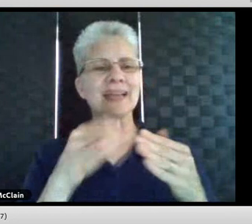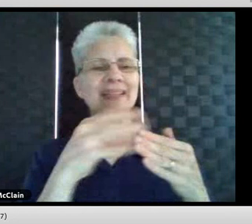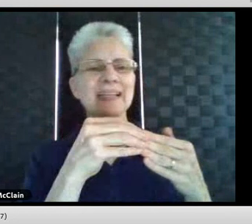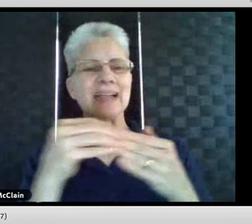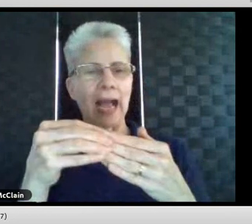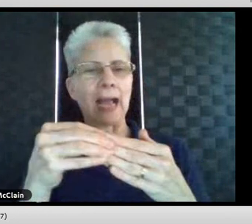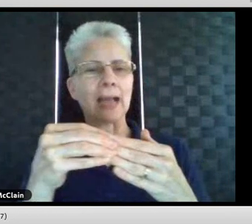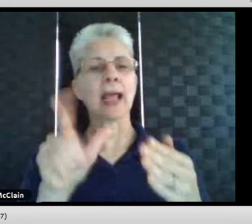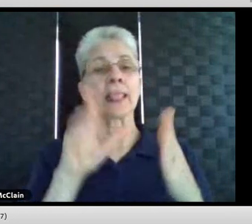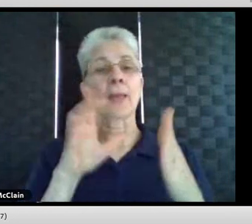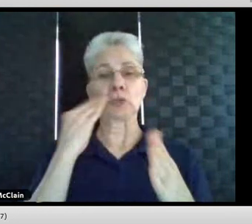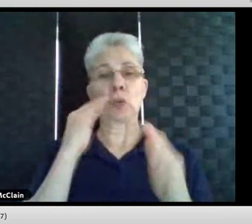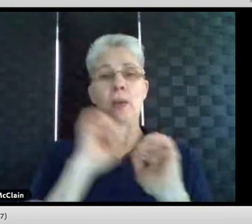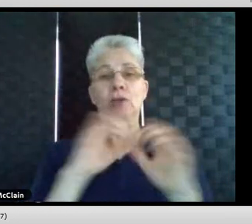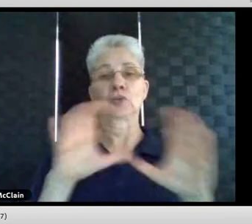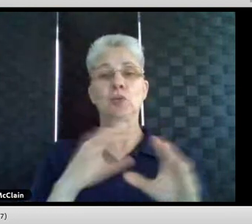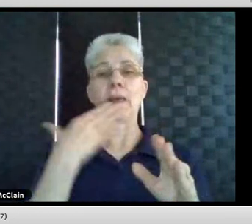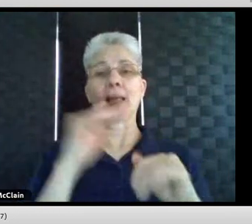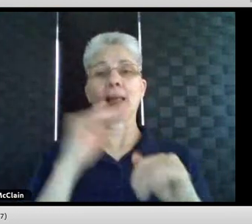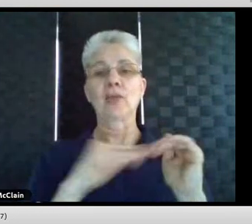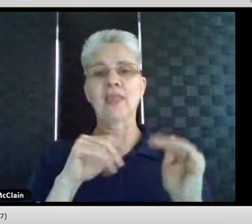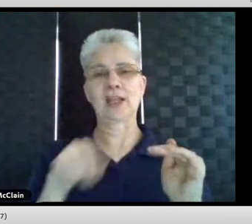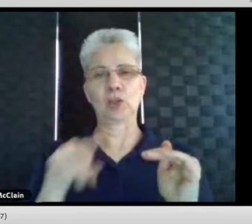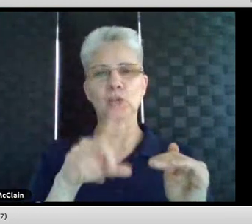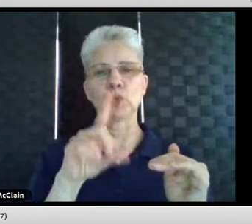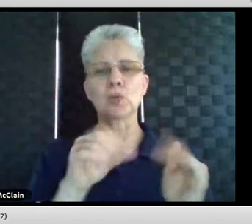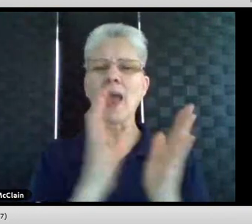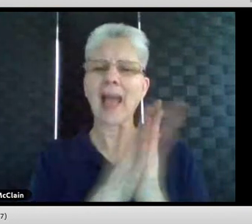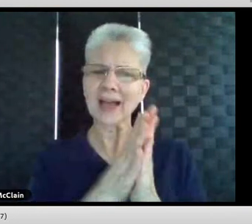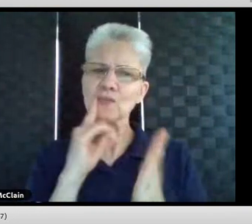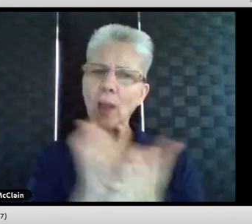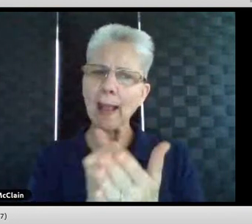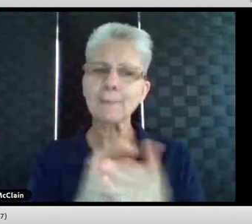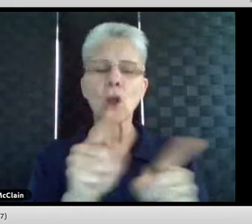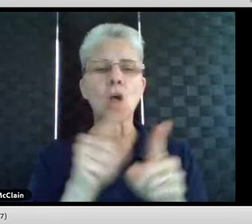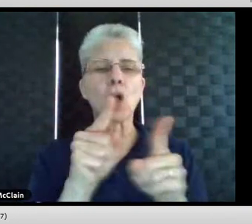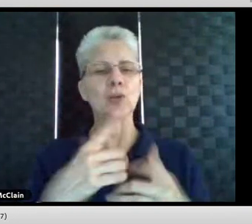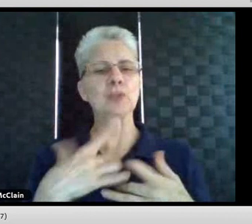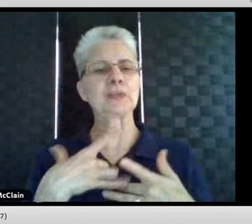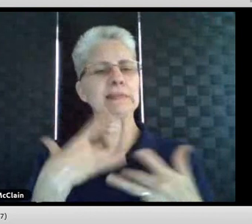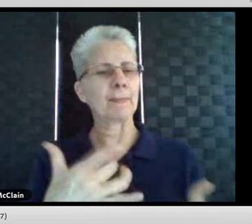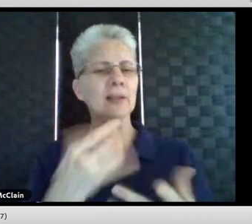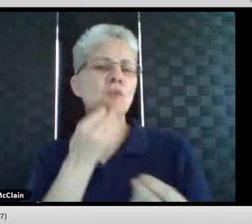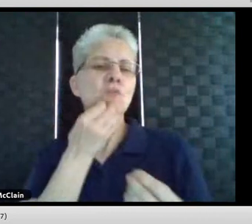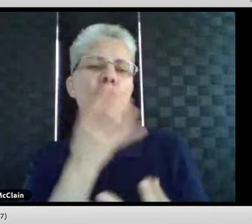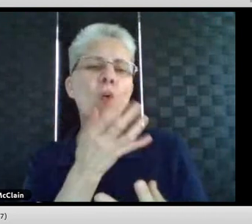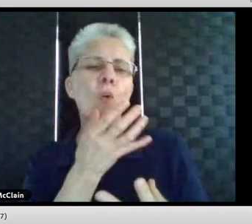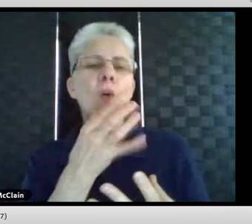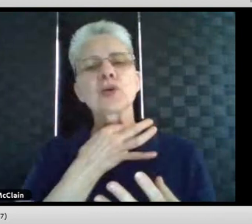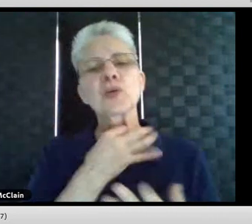Librarians know how to do that better than you. Ask them for help. They are also typically warm, curious, helpful people."